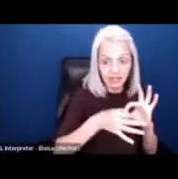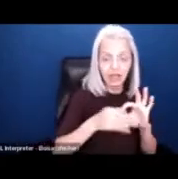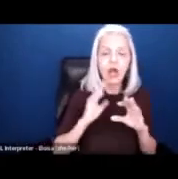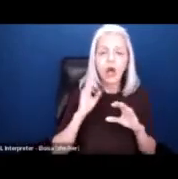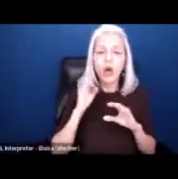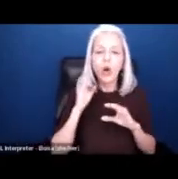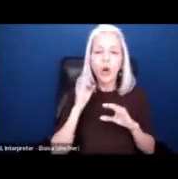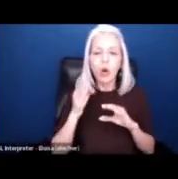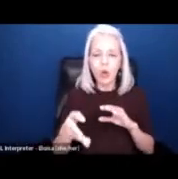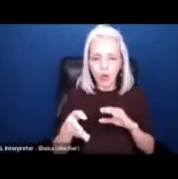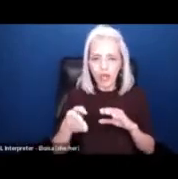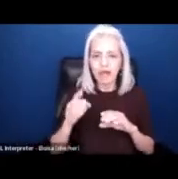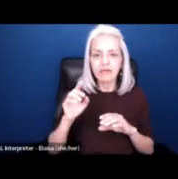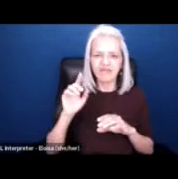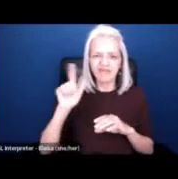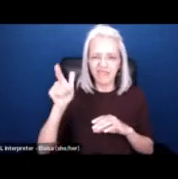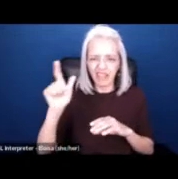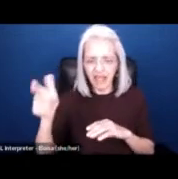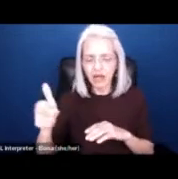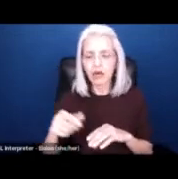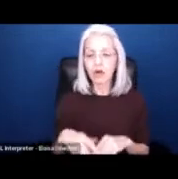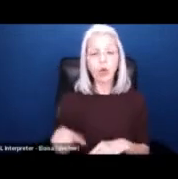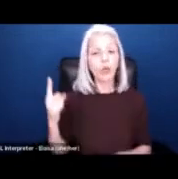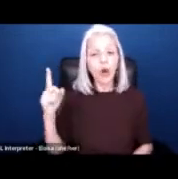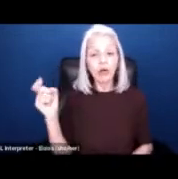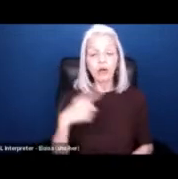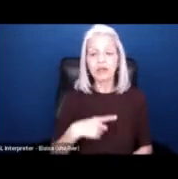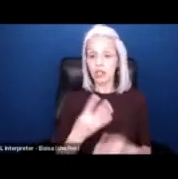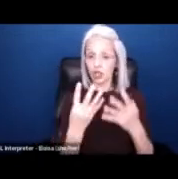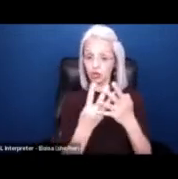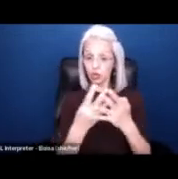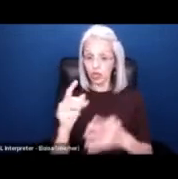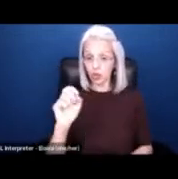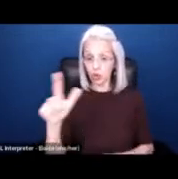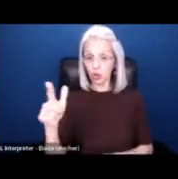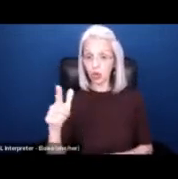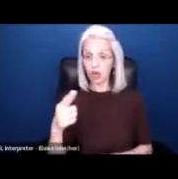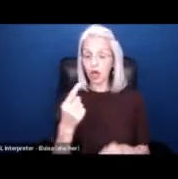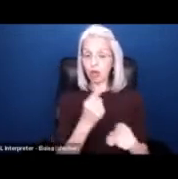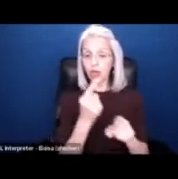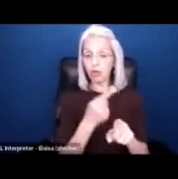chat. But John one came in with this screening tools be appropriate for clients with severe mental illness such as schizophrenia.